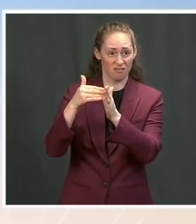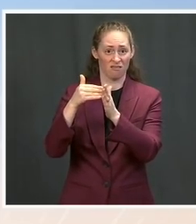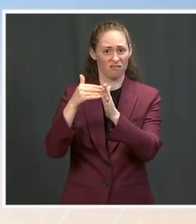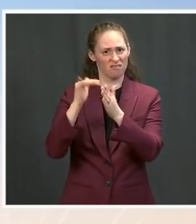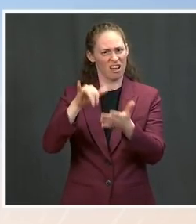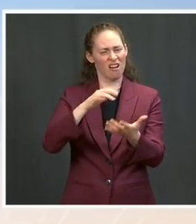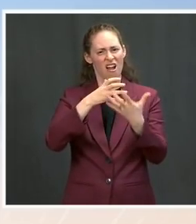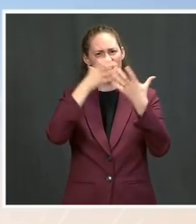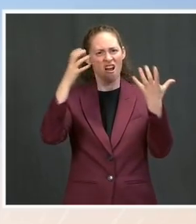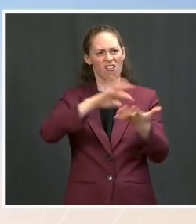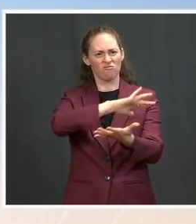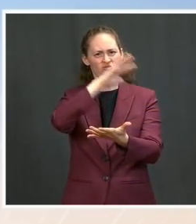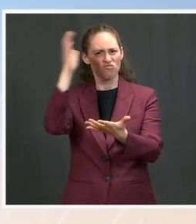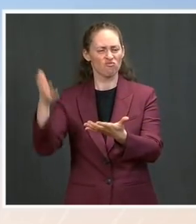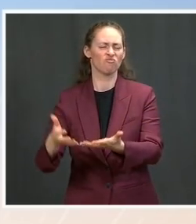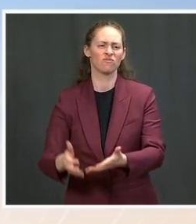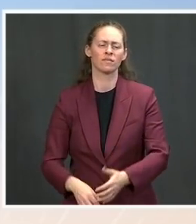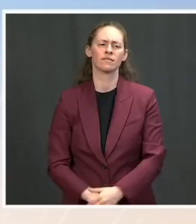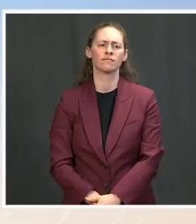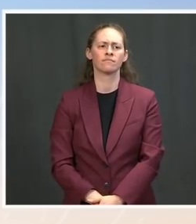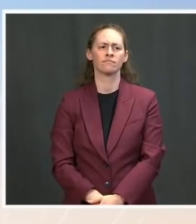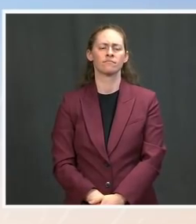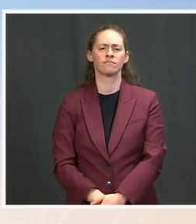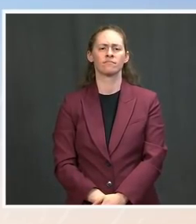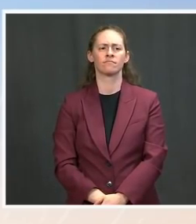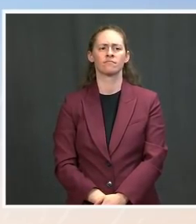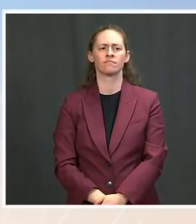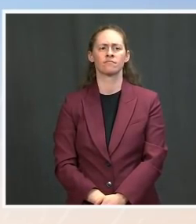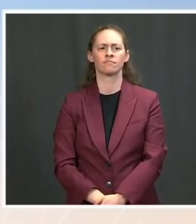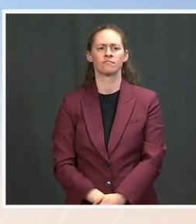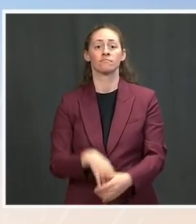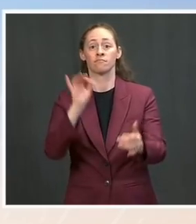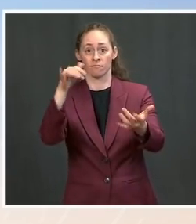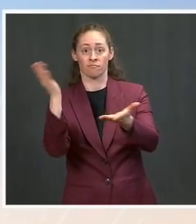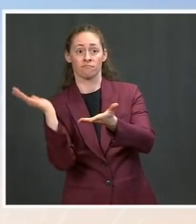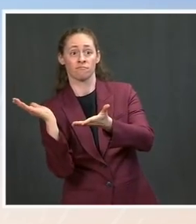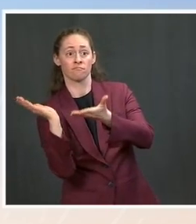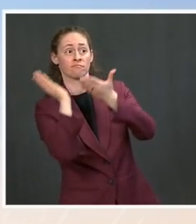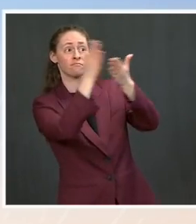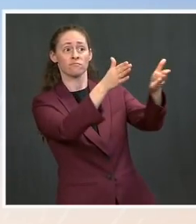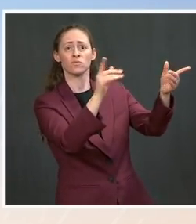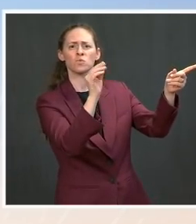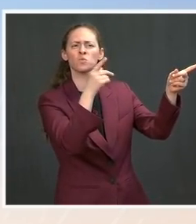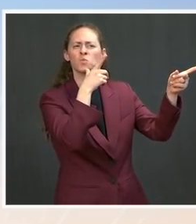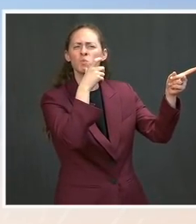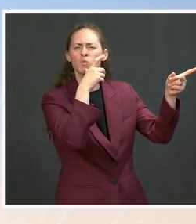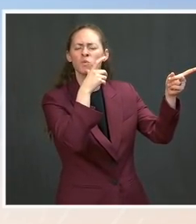to ensure they reach those most in need as quickly as possible. In terms of oxygen support, which as you all know